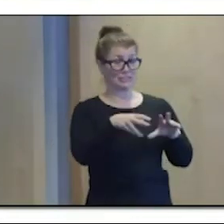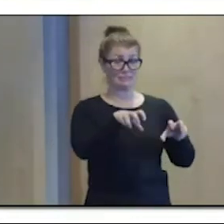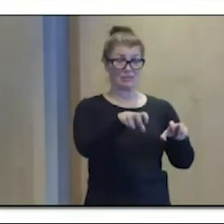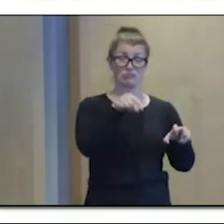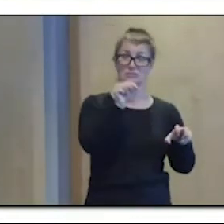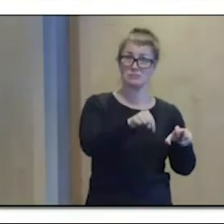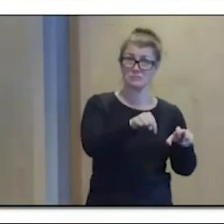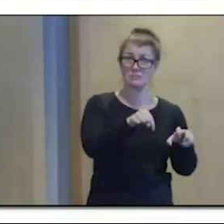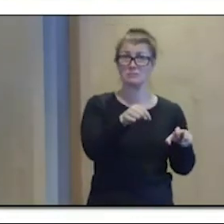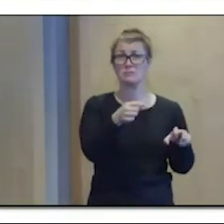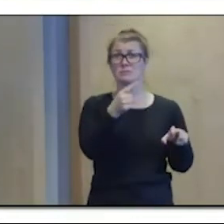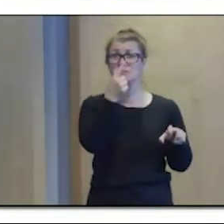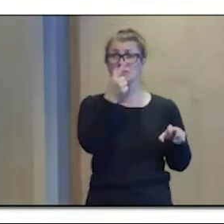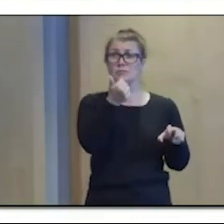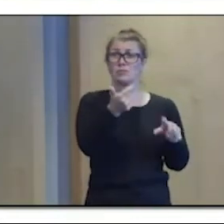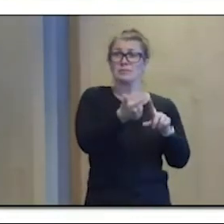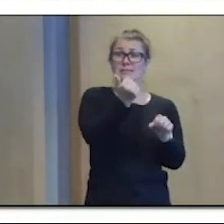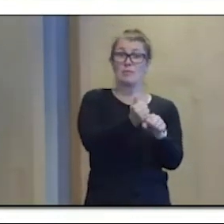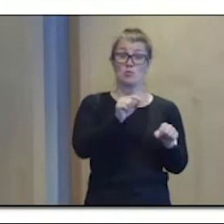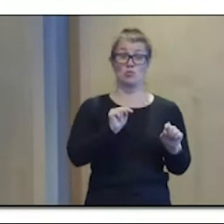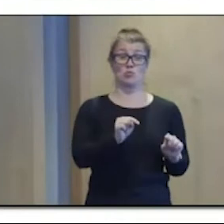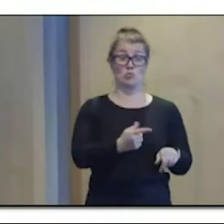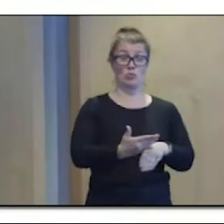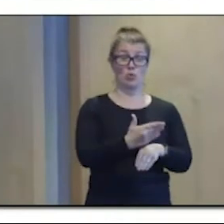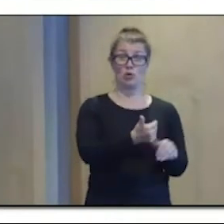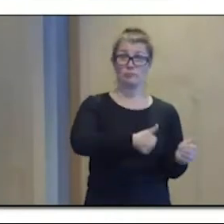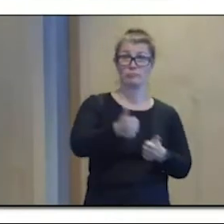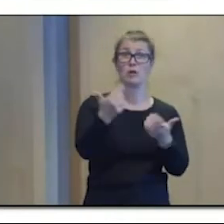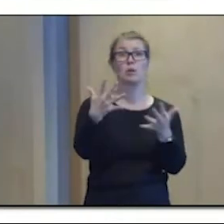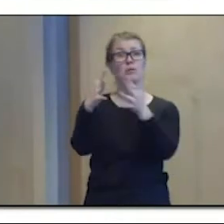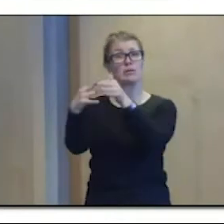There are some really good examples a really good example in Western Australia at Alkimos